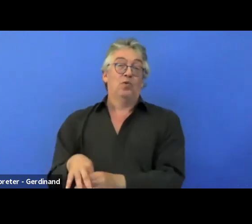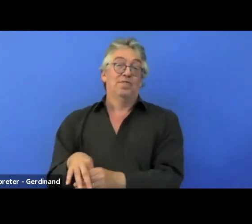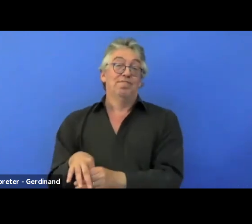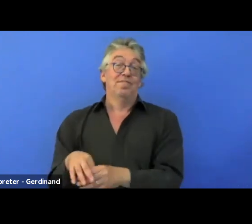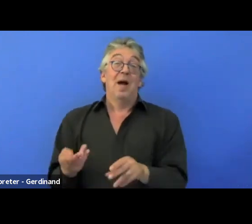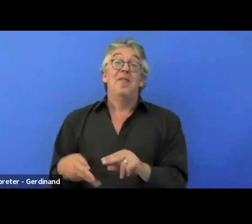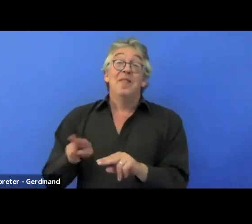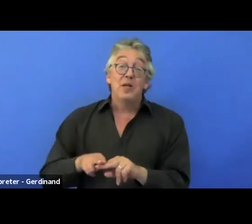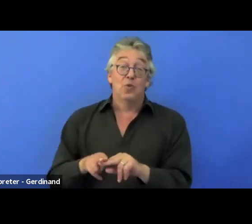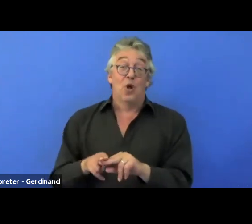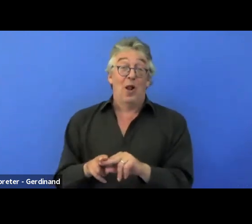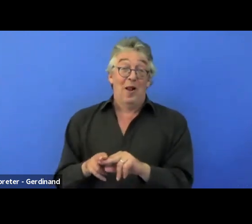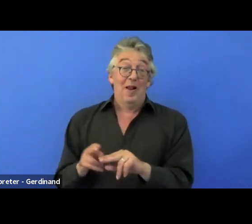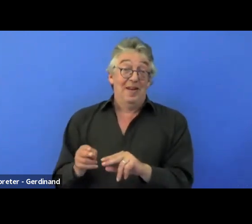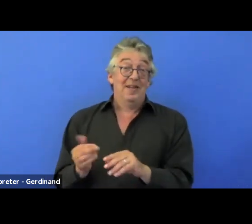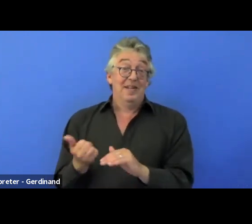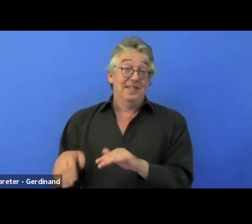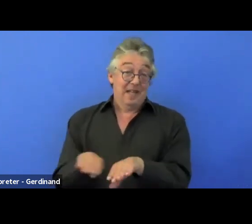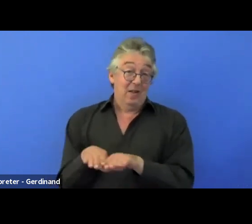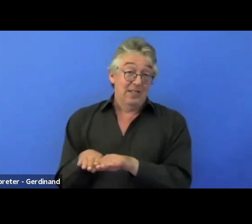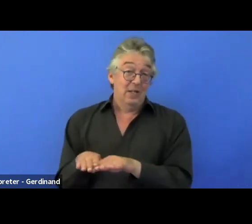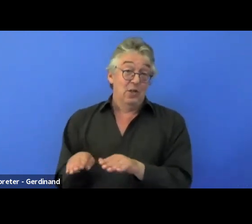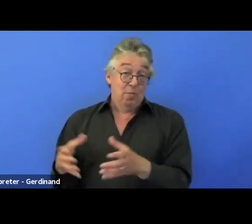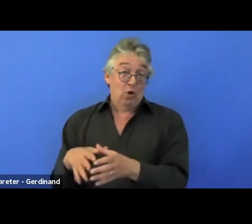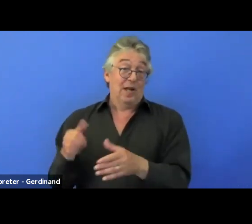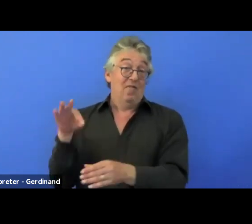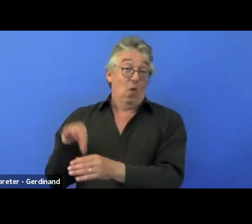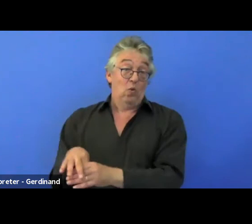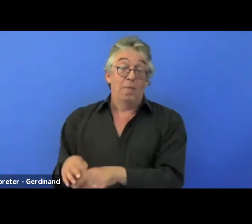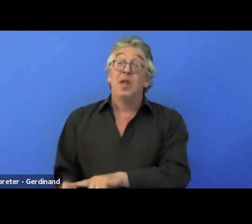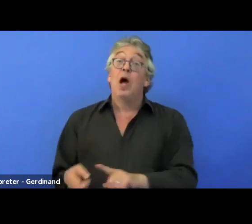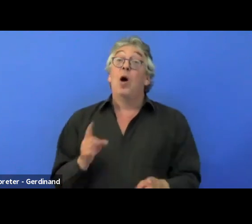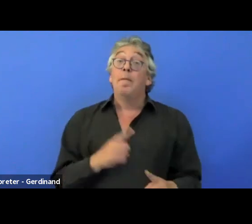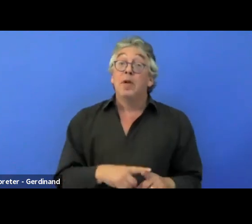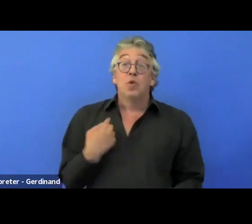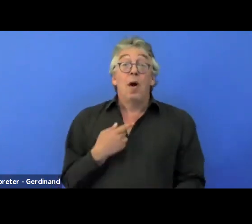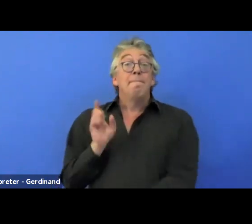And then we are members of ETSI, the standard organisation of ICT